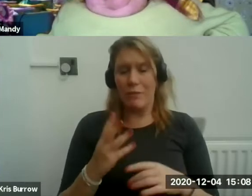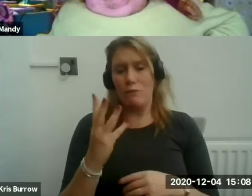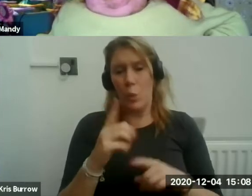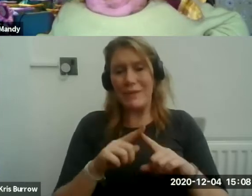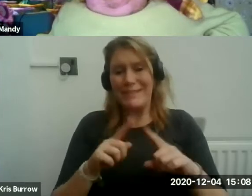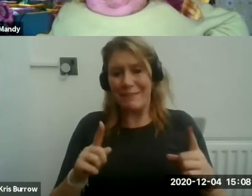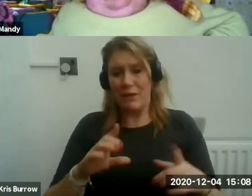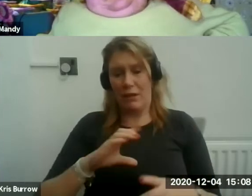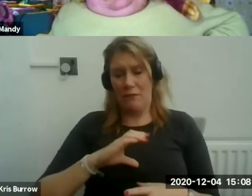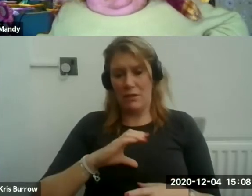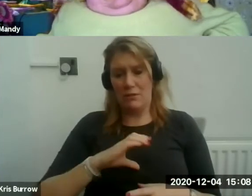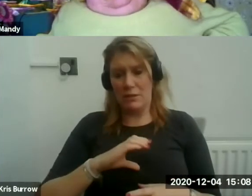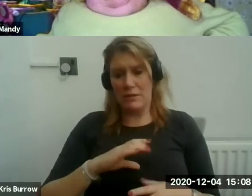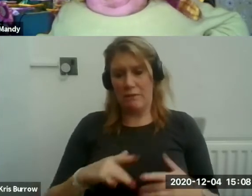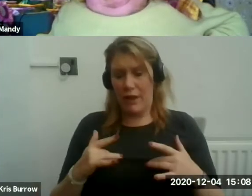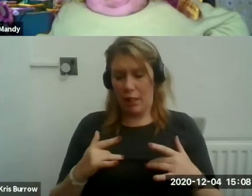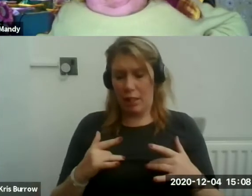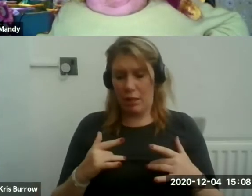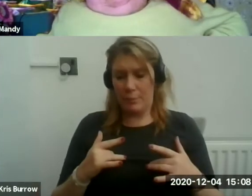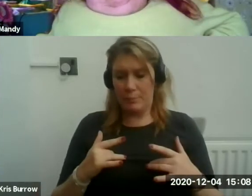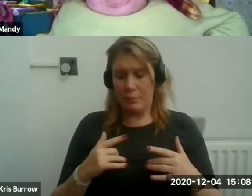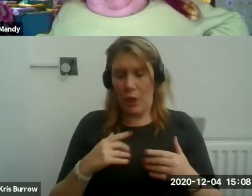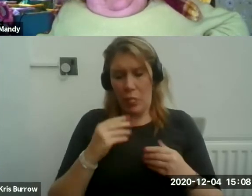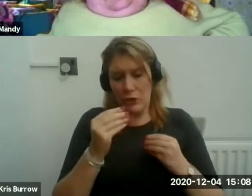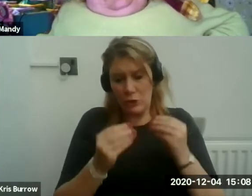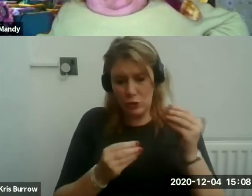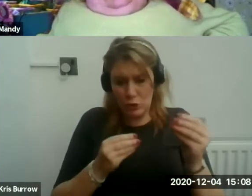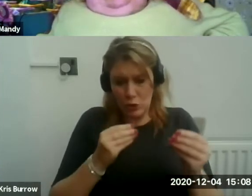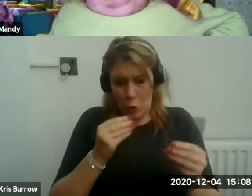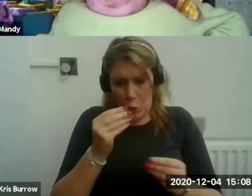story line, I think, is very recognisably